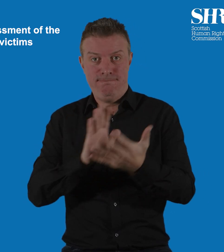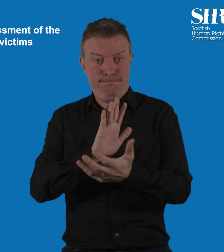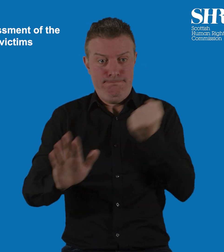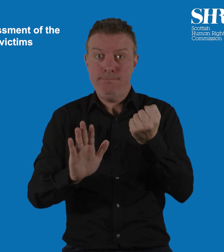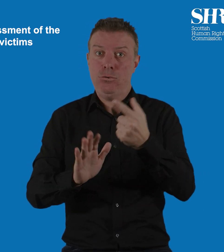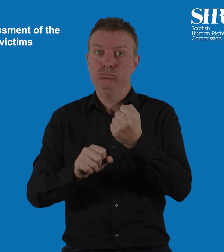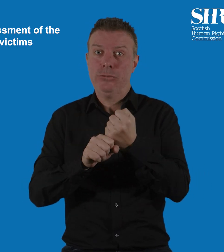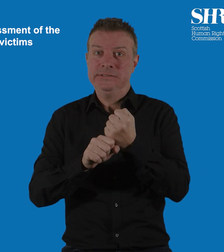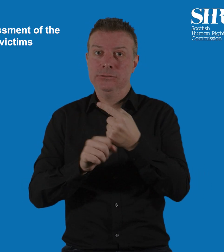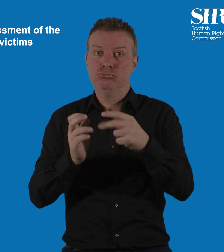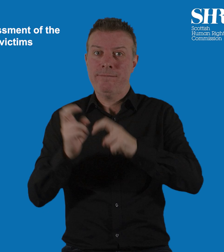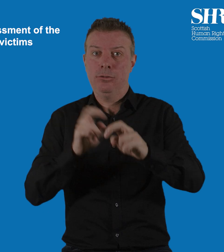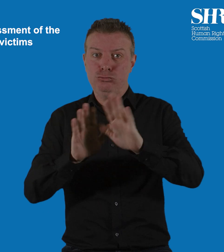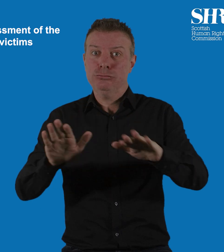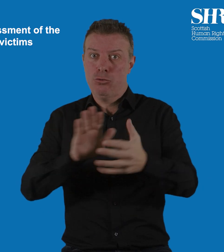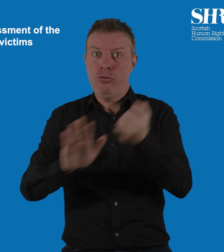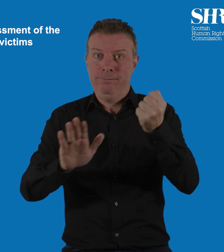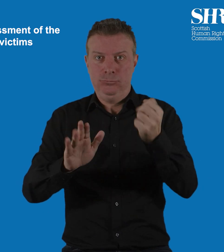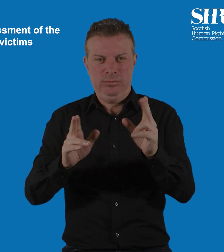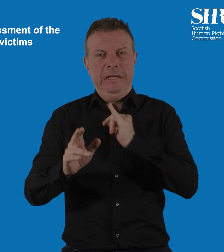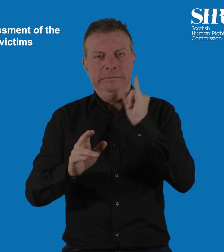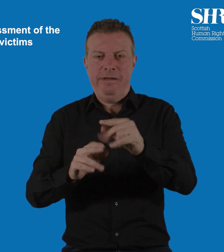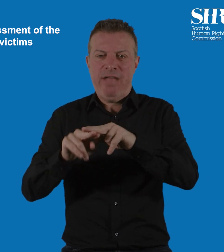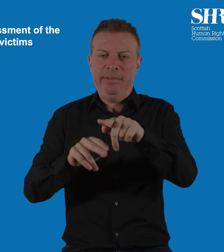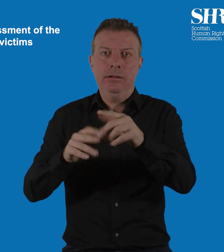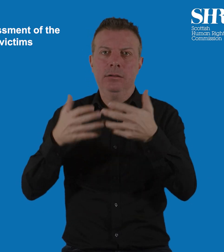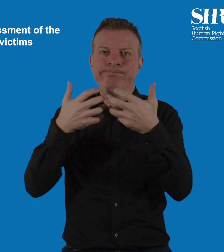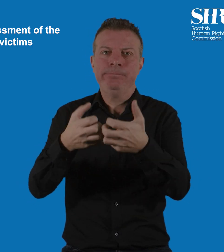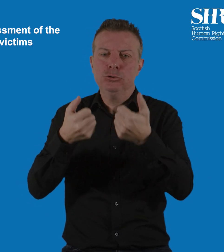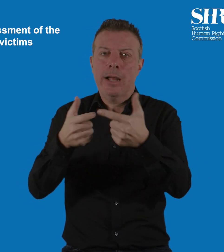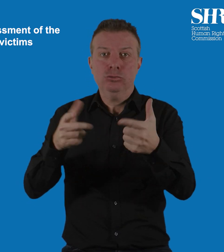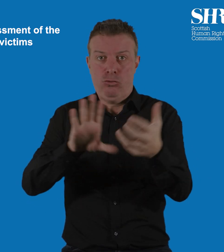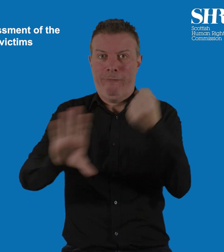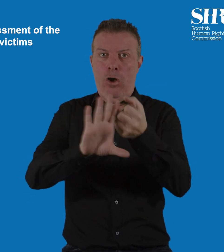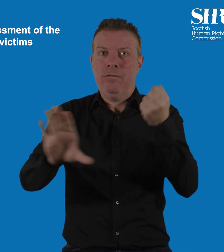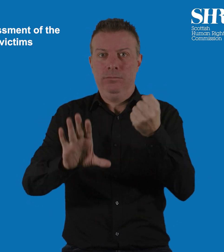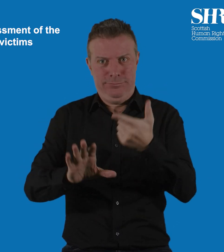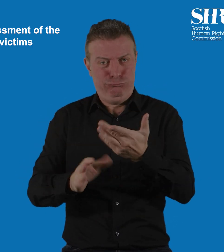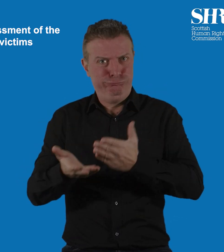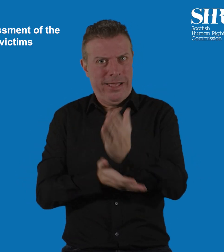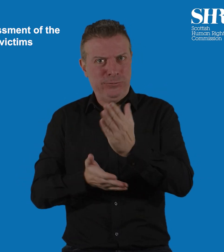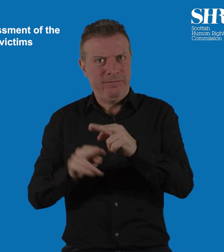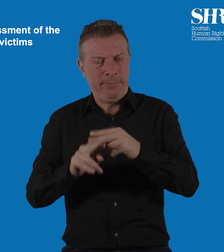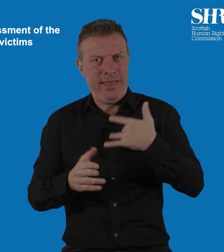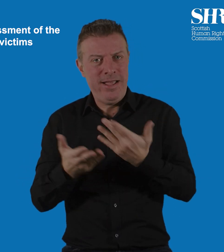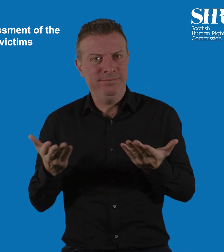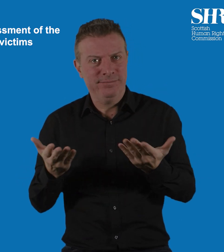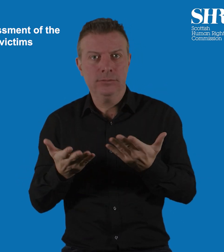The removal of Gypsy Traveller children to reduce overcrowding breached the right to family life.